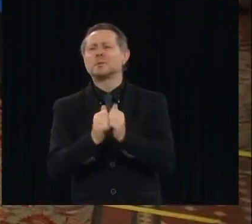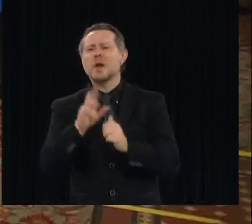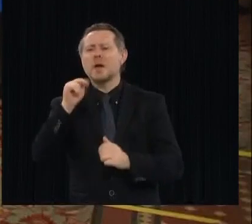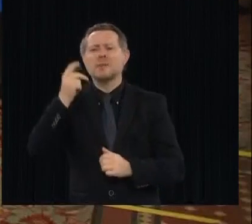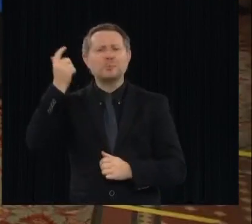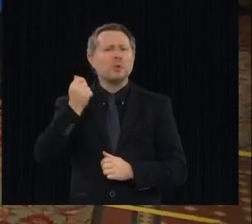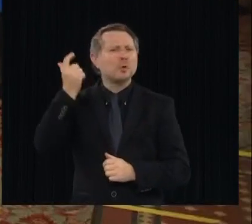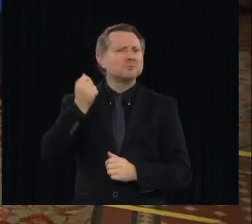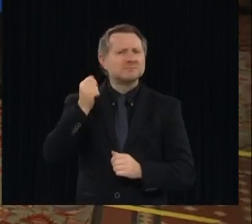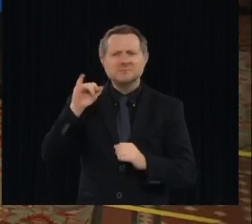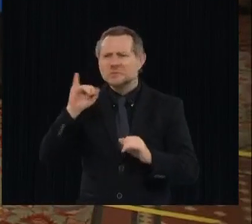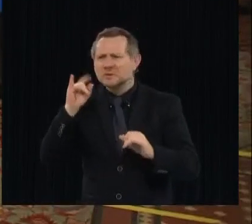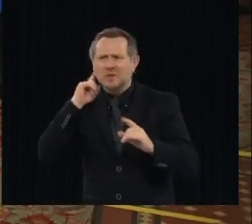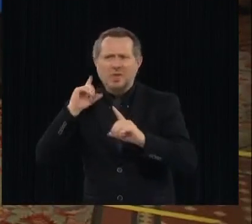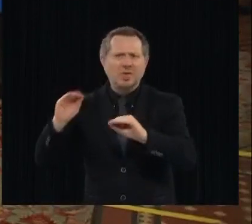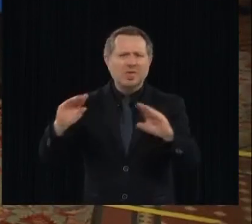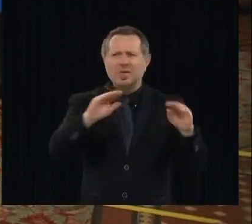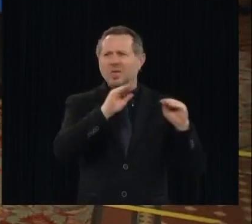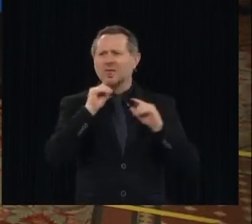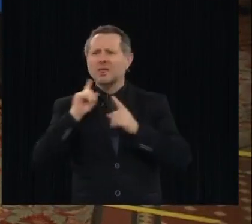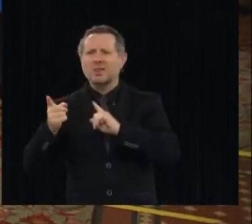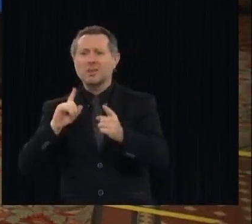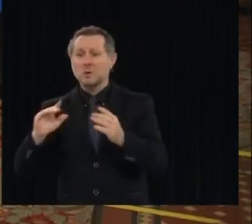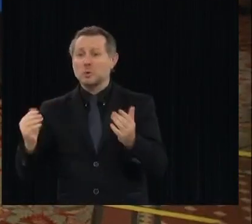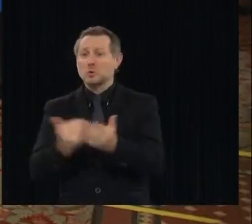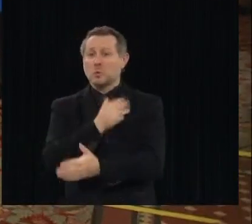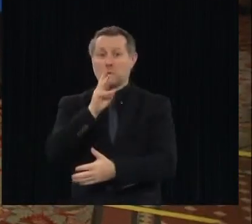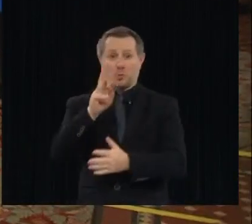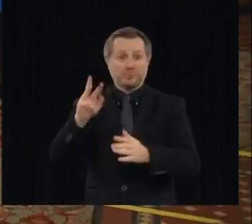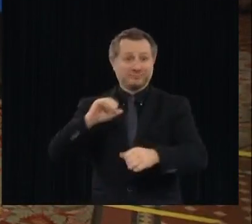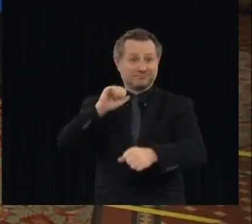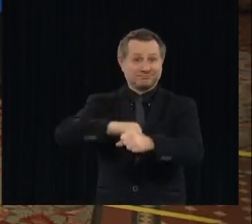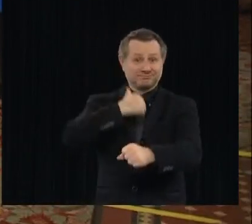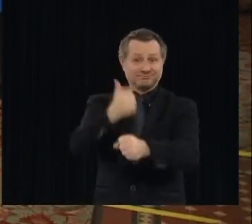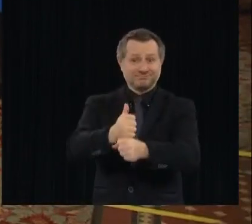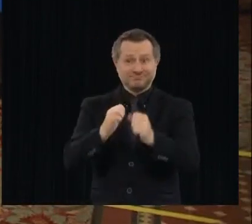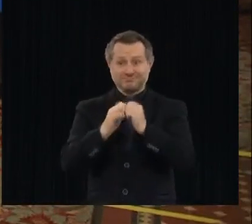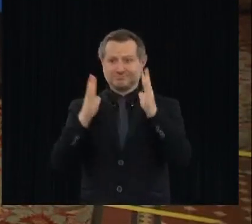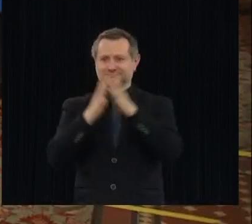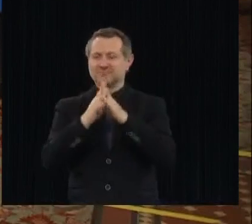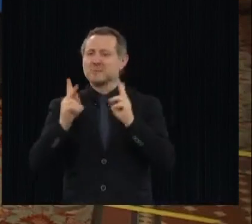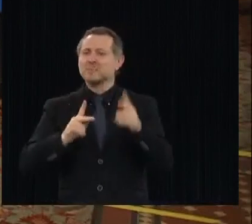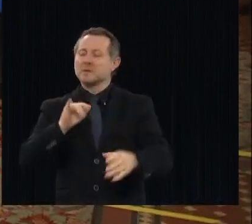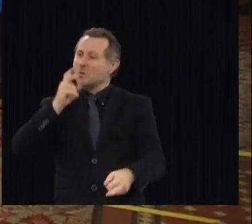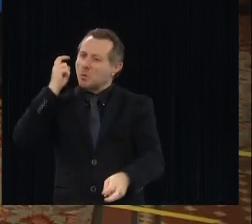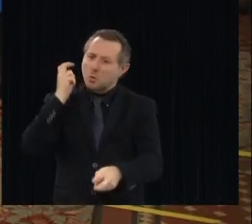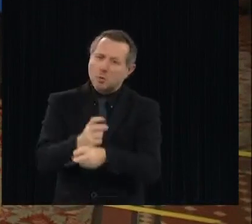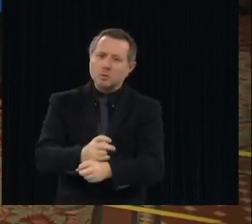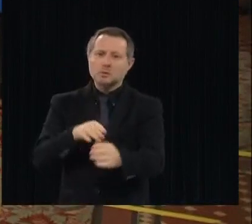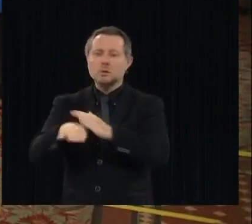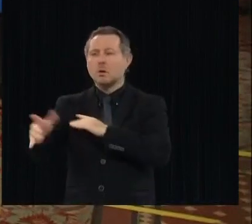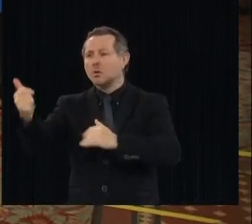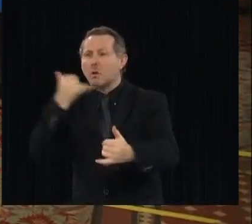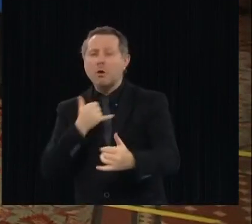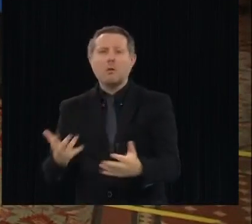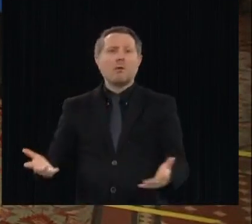QUESTIONS? GOVERNOR, THERE ANY UPBEAT ON UNEMPLOYMENT OR REPORTS FROM PEOPLE ON A DAILY BASIS EVEN